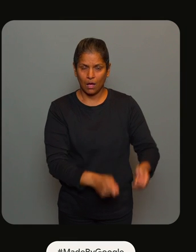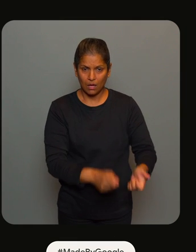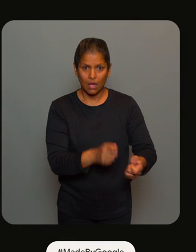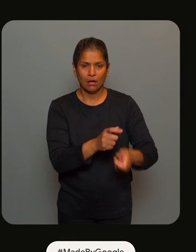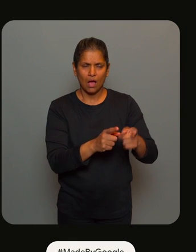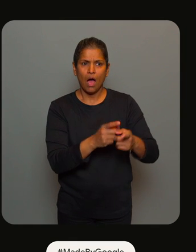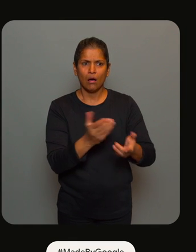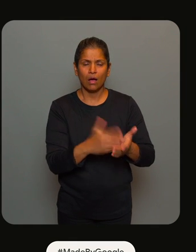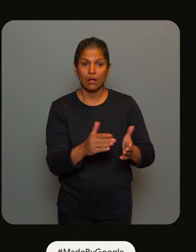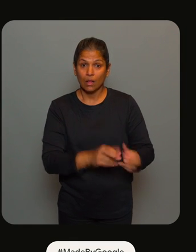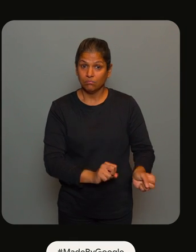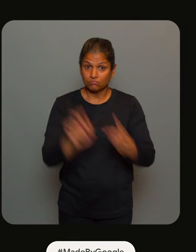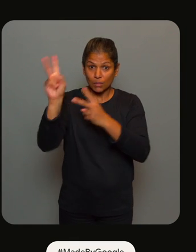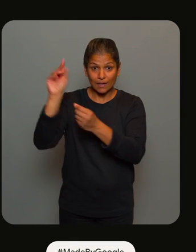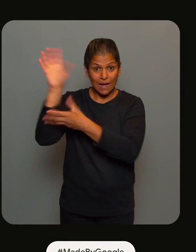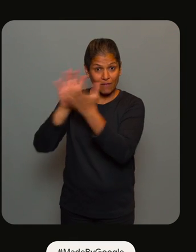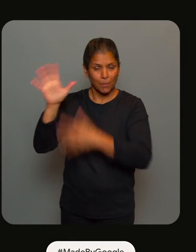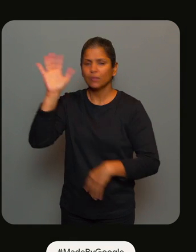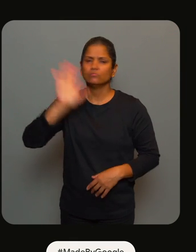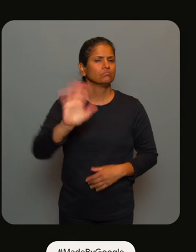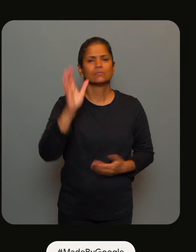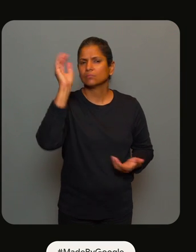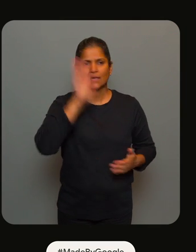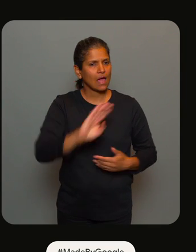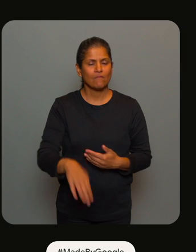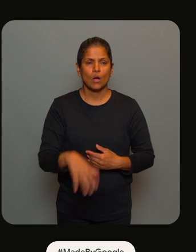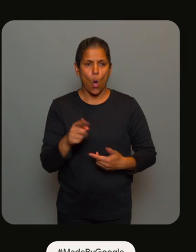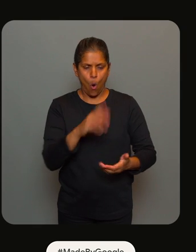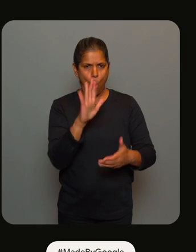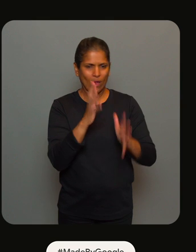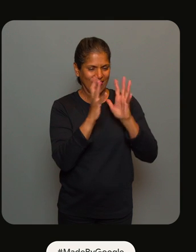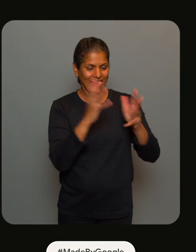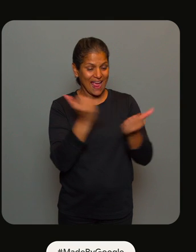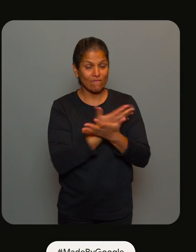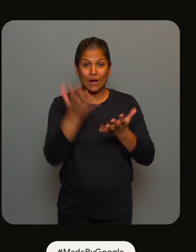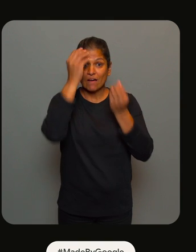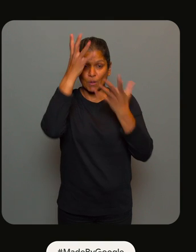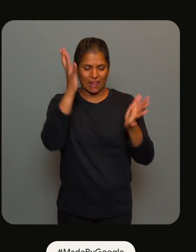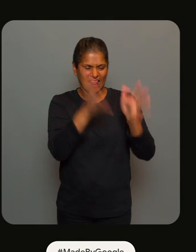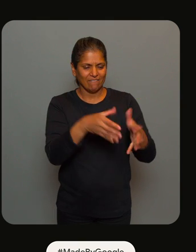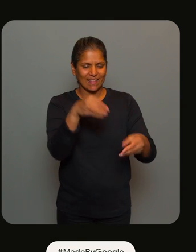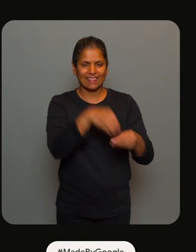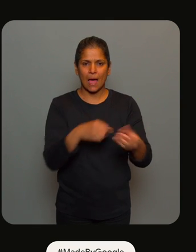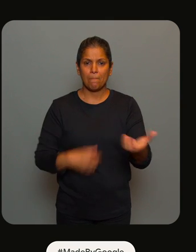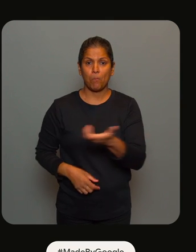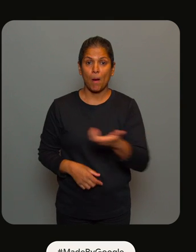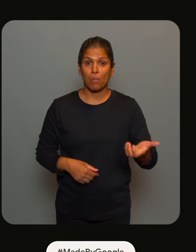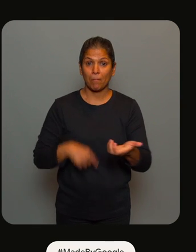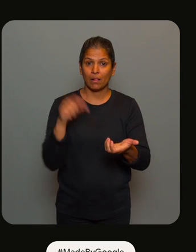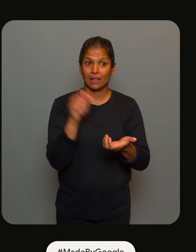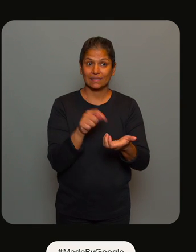The processing happens right on your Pixel 7. Of course, not everything can be processed on your device.